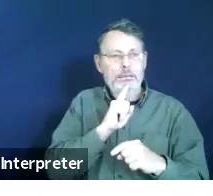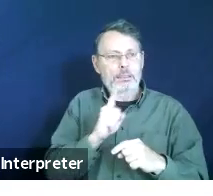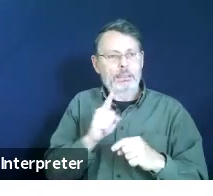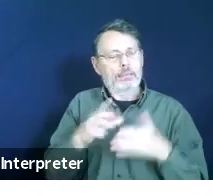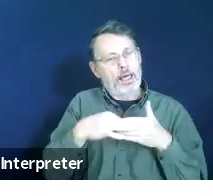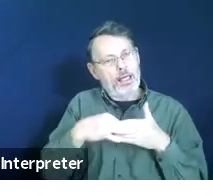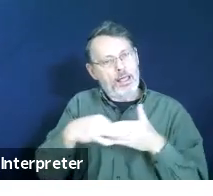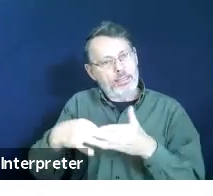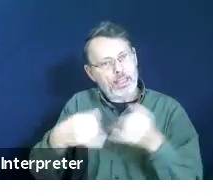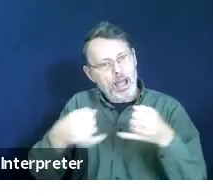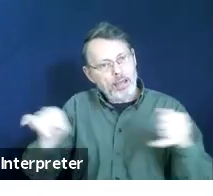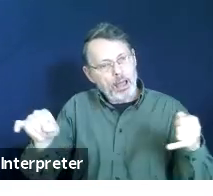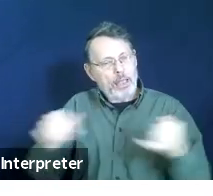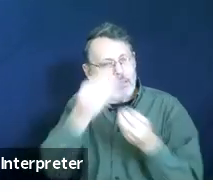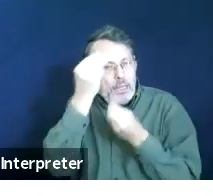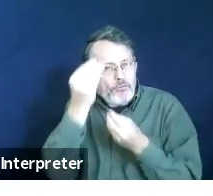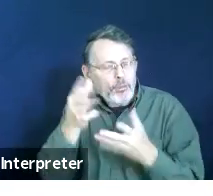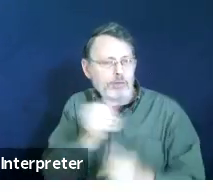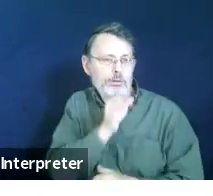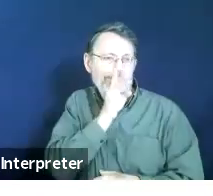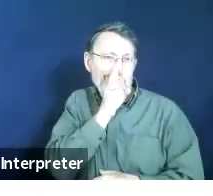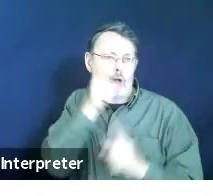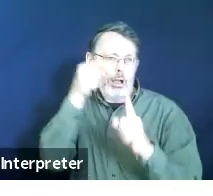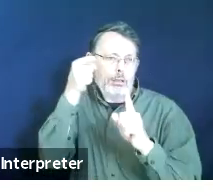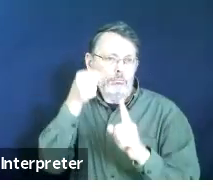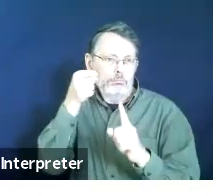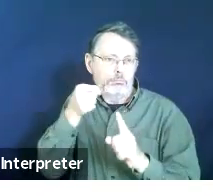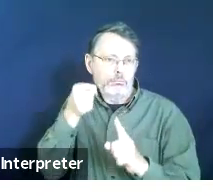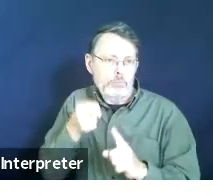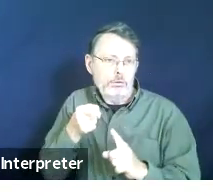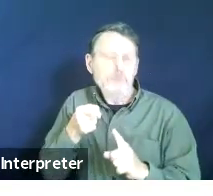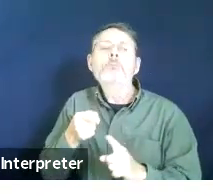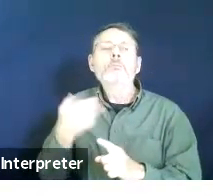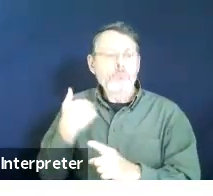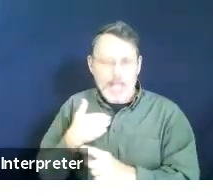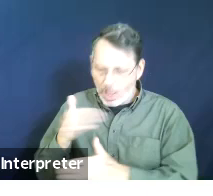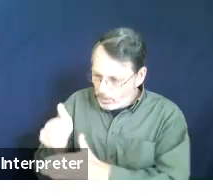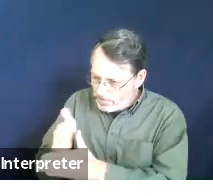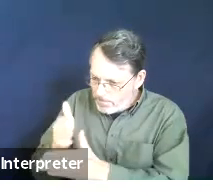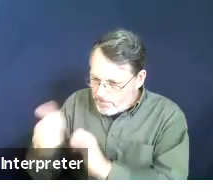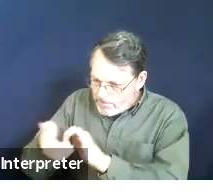the information, the talking points, things that were developed by partner agencies that FEMA,